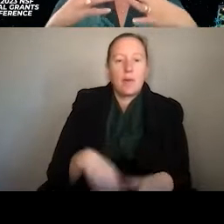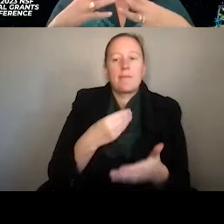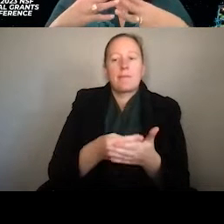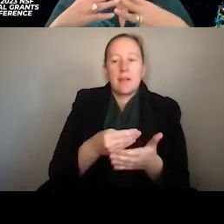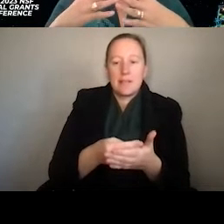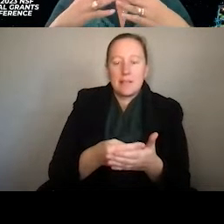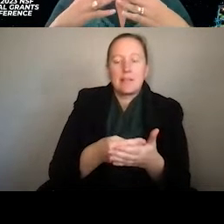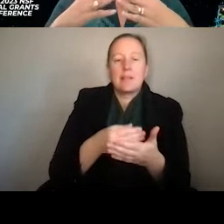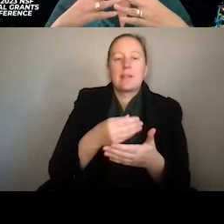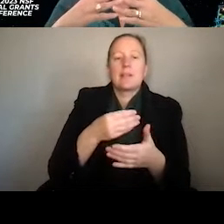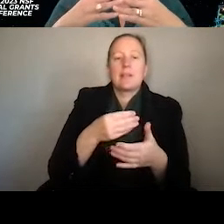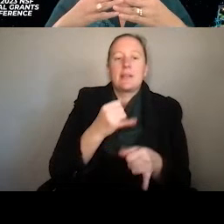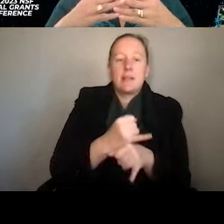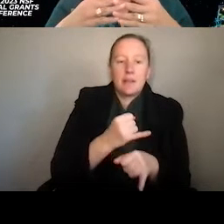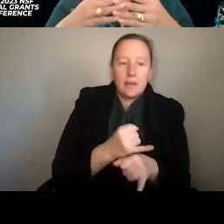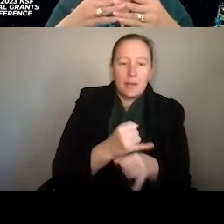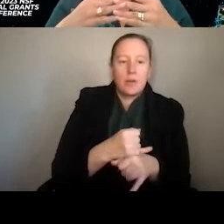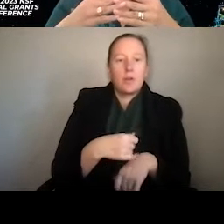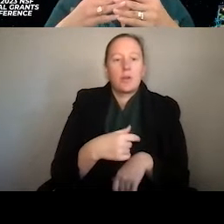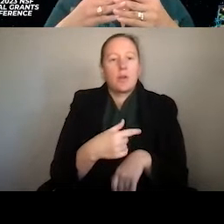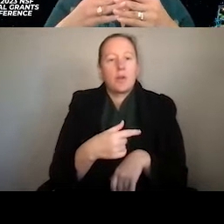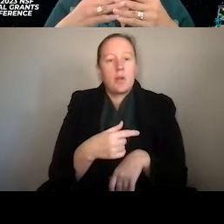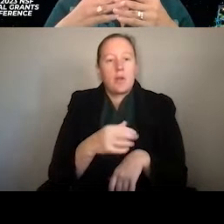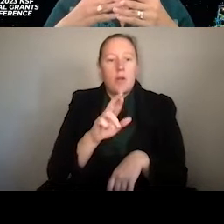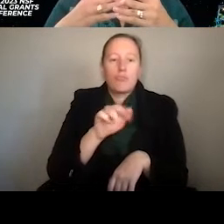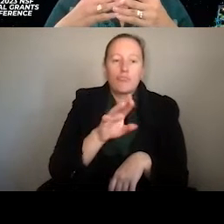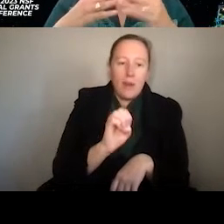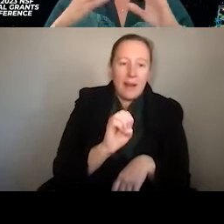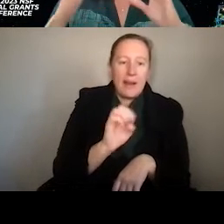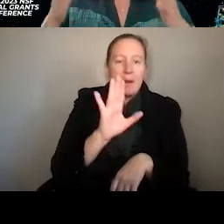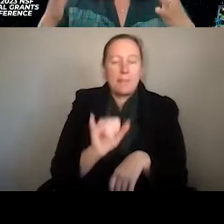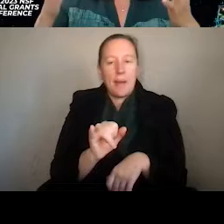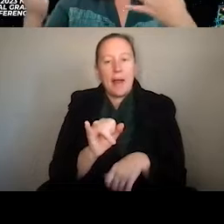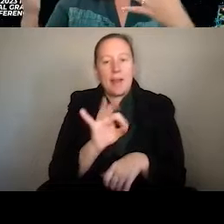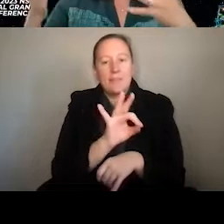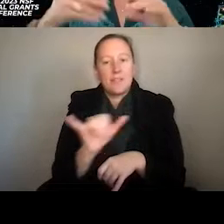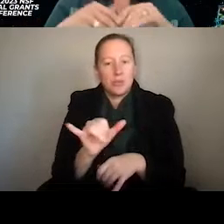proposal evaluated, and obligation by fiscal year. Also another side that you can